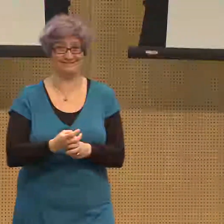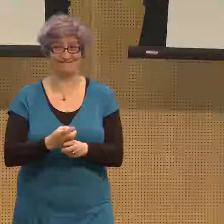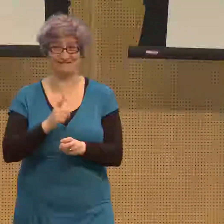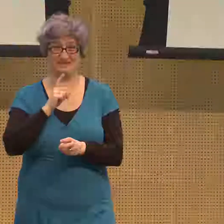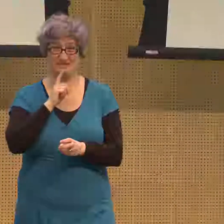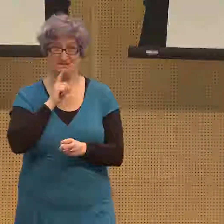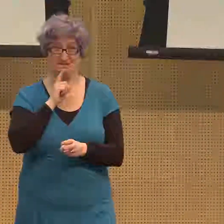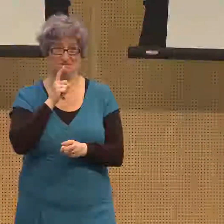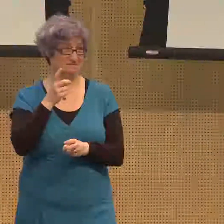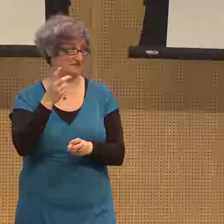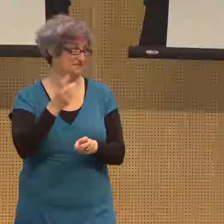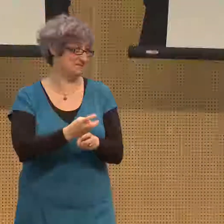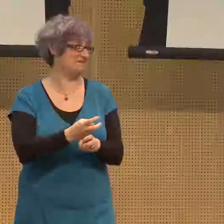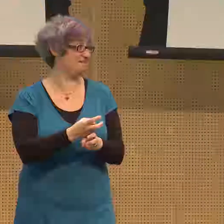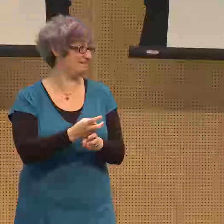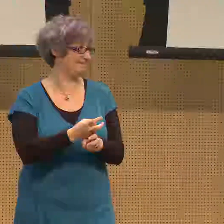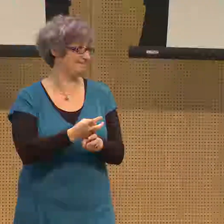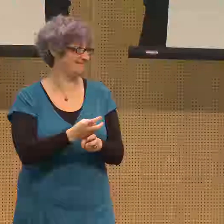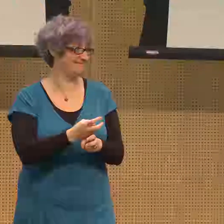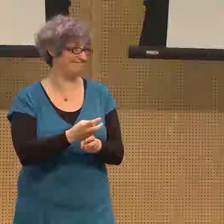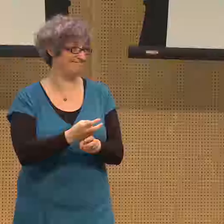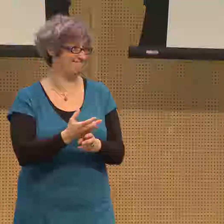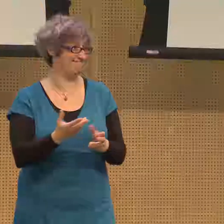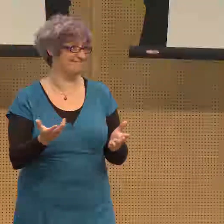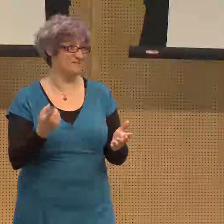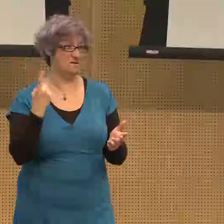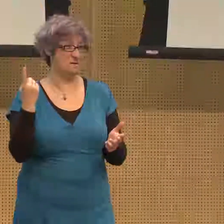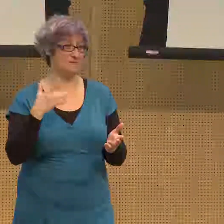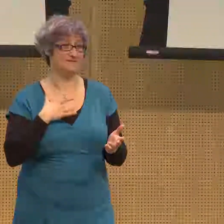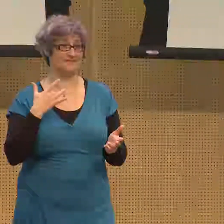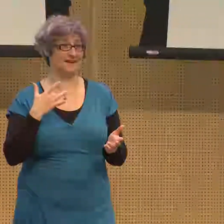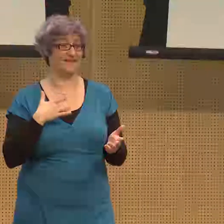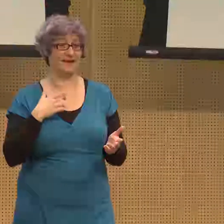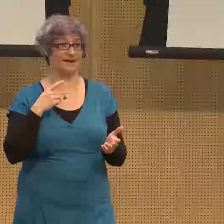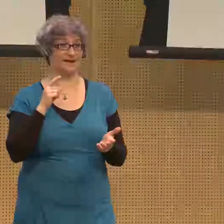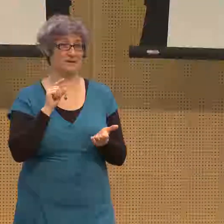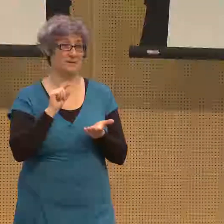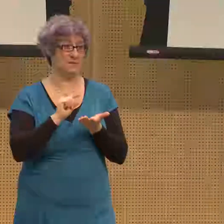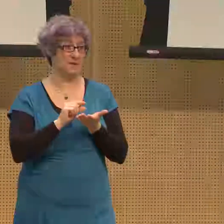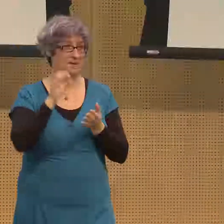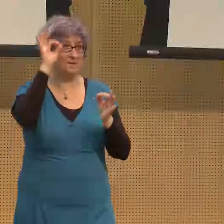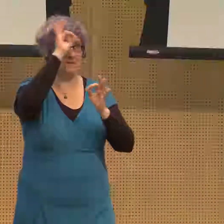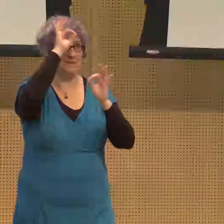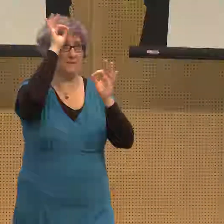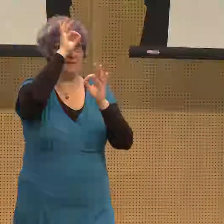So, the first is that it's hard. It's really challenging.